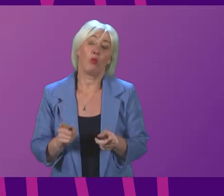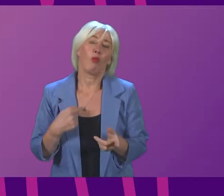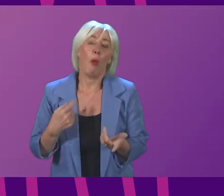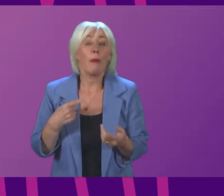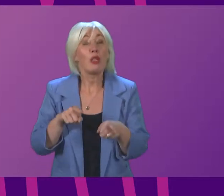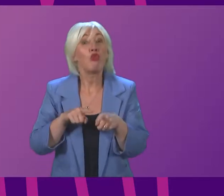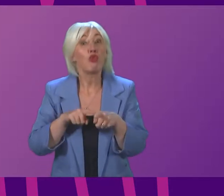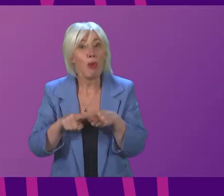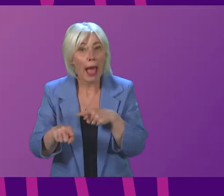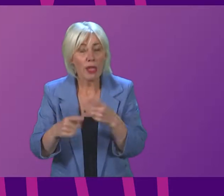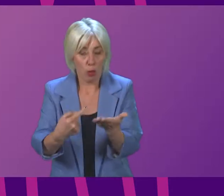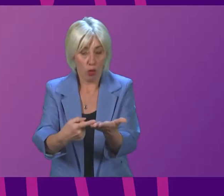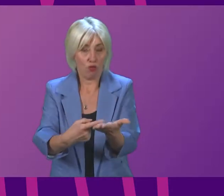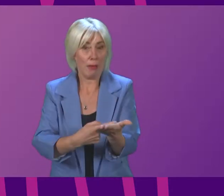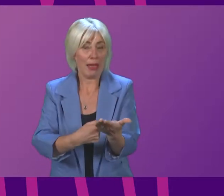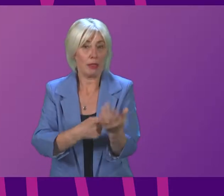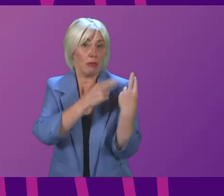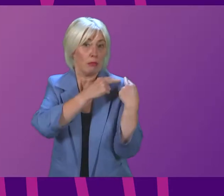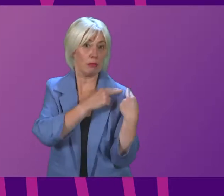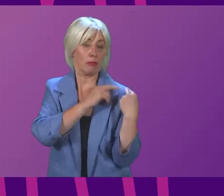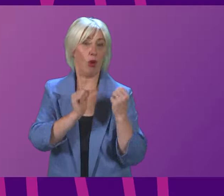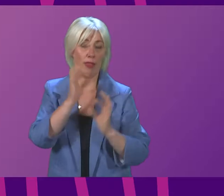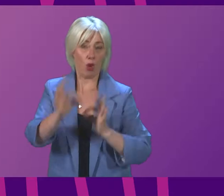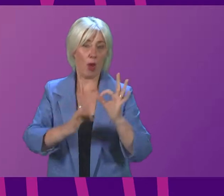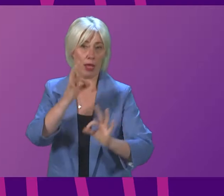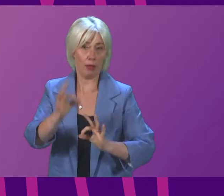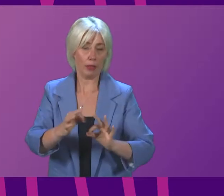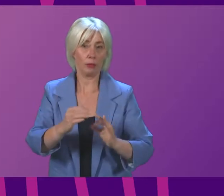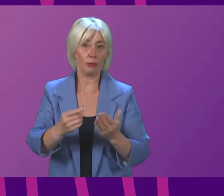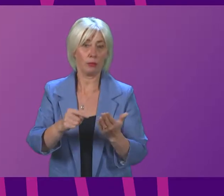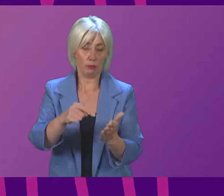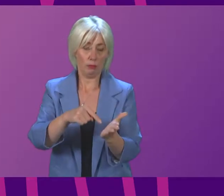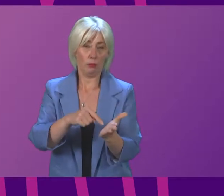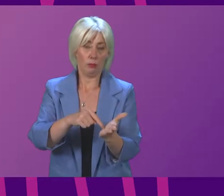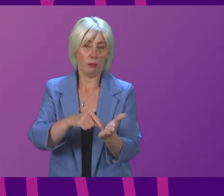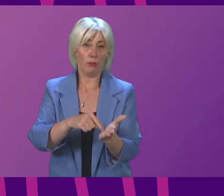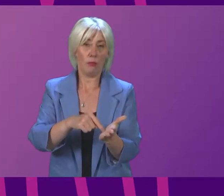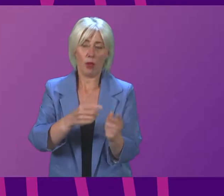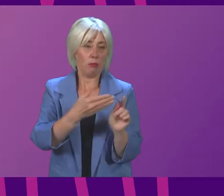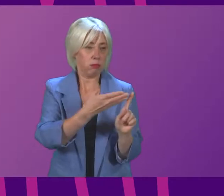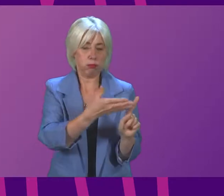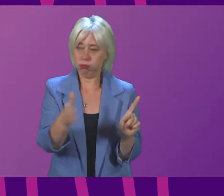In the remit for the inquiry, we have tried to set out the range of issues in order to define